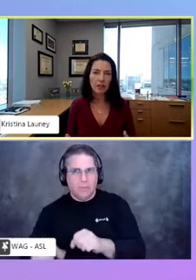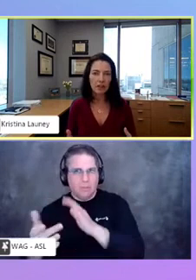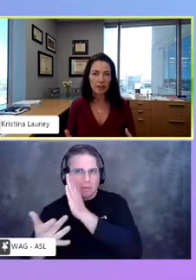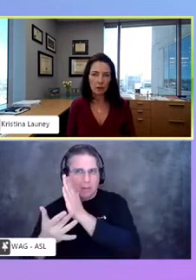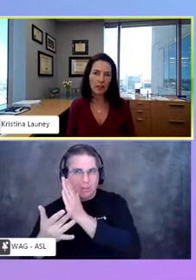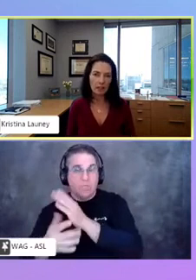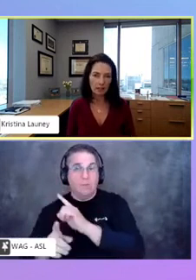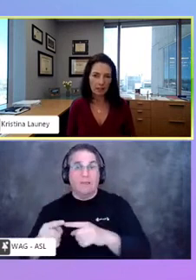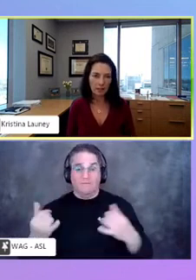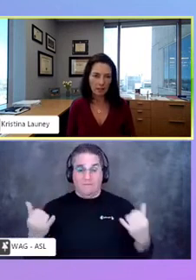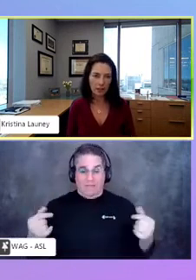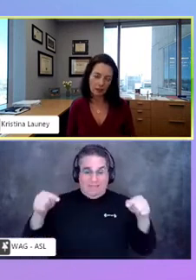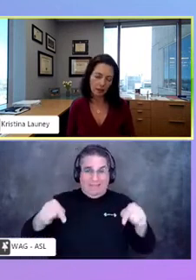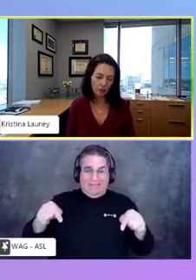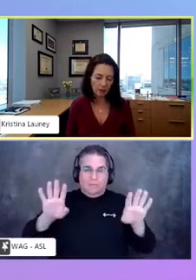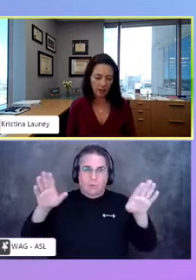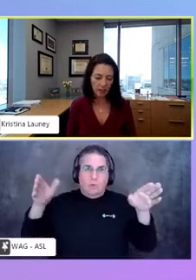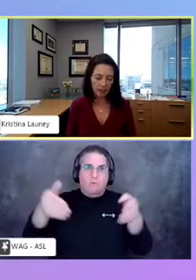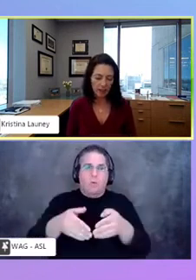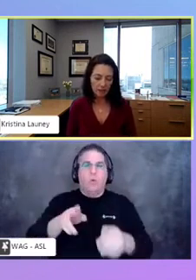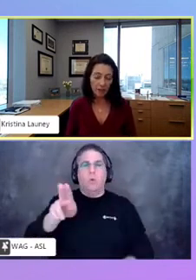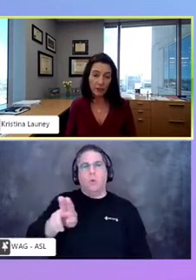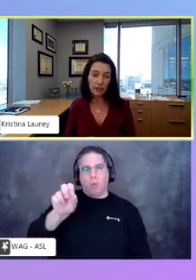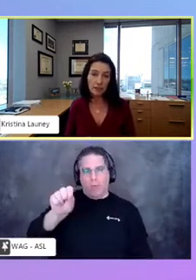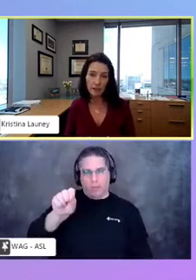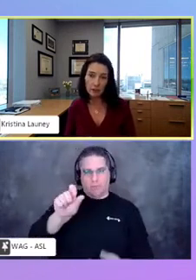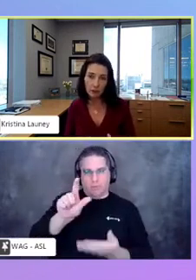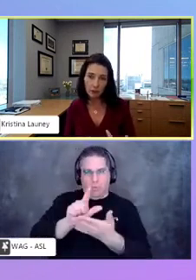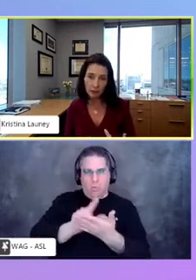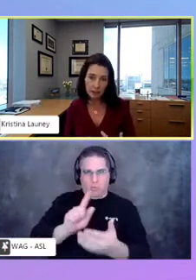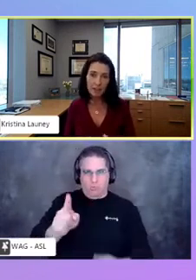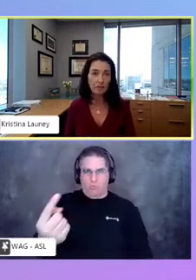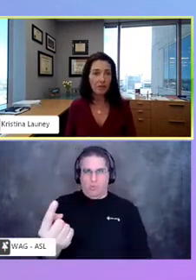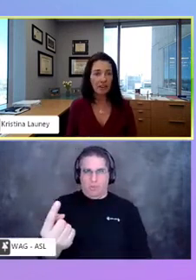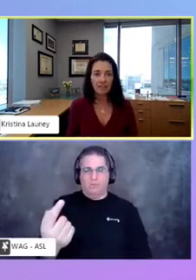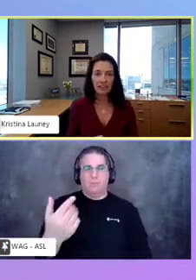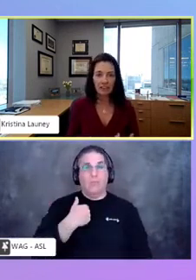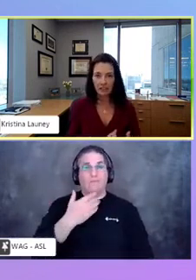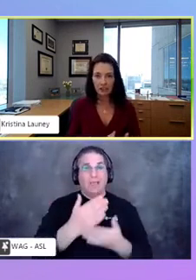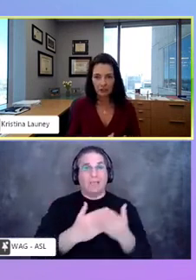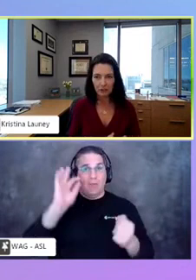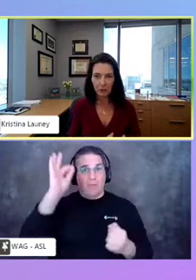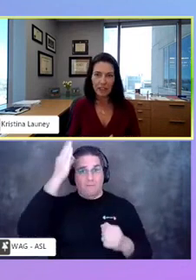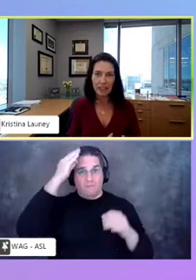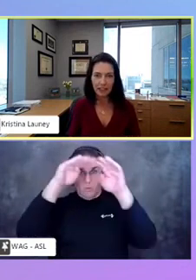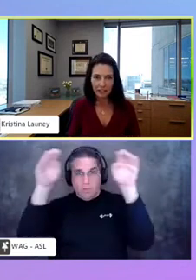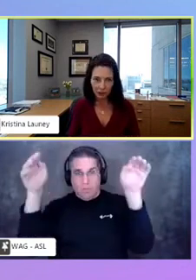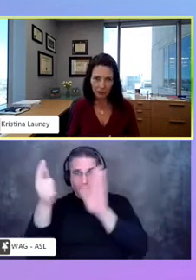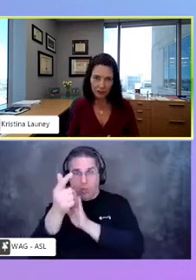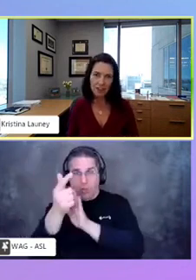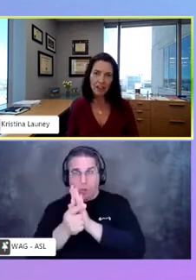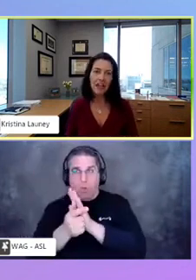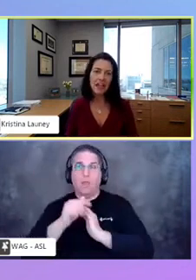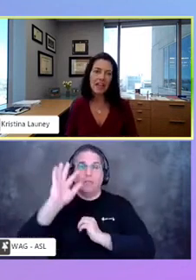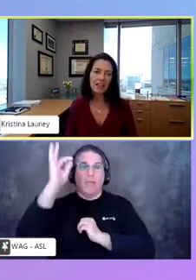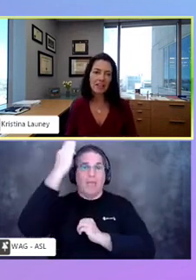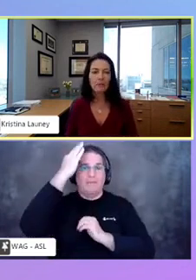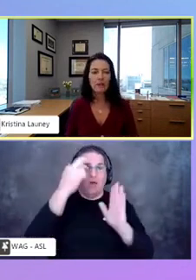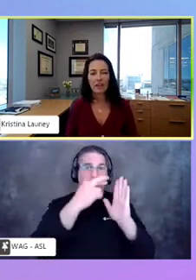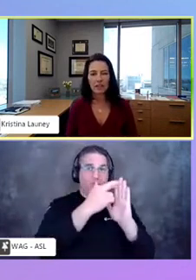guidance around the world that may require accessible technologies as well. We're focused on US laws here